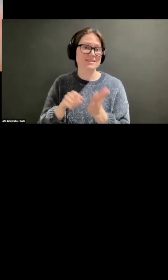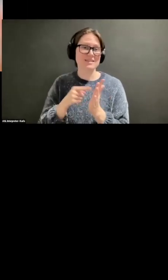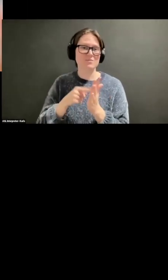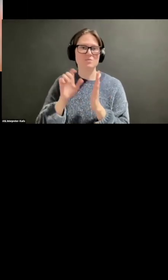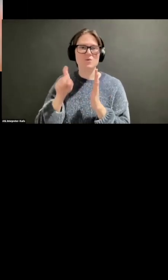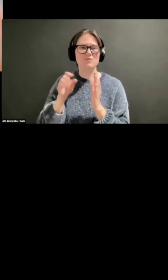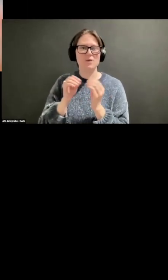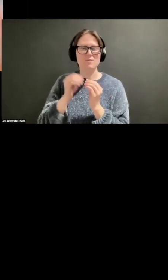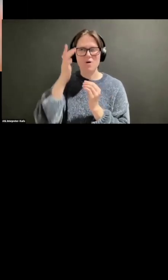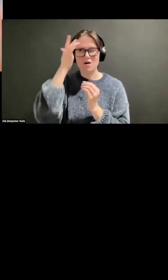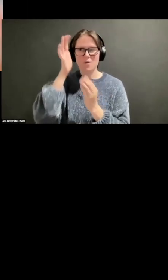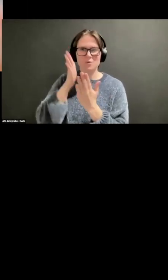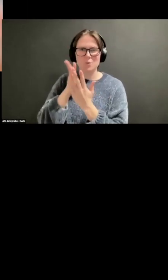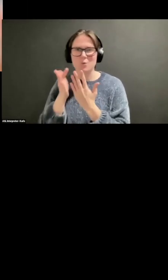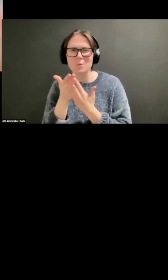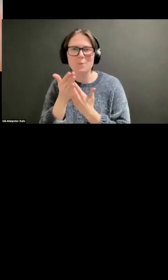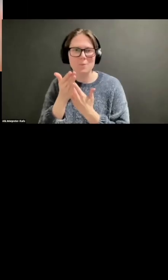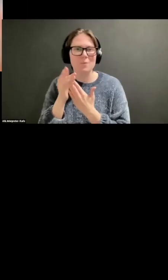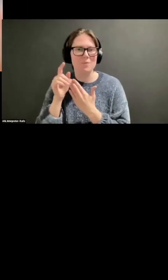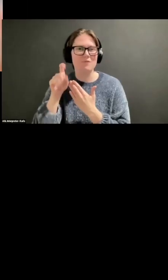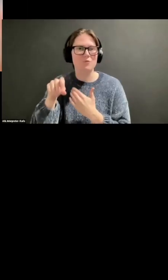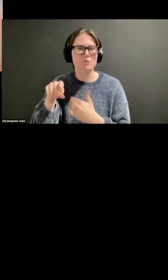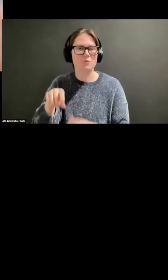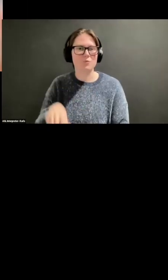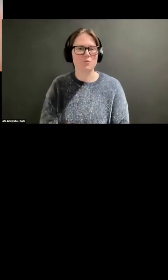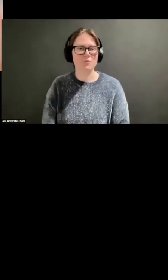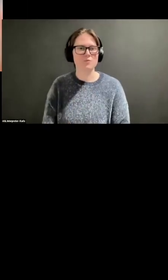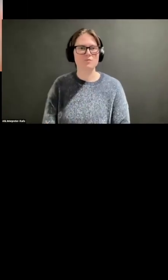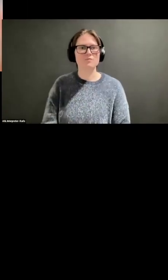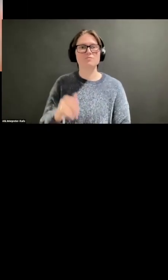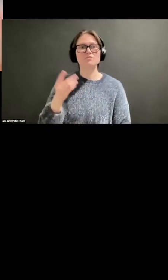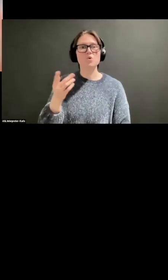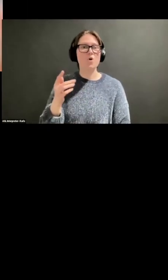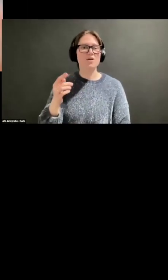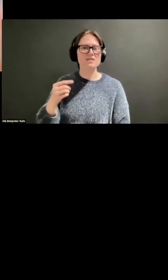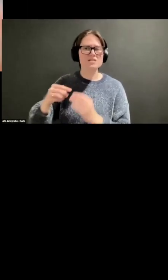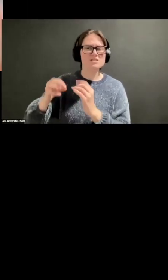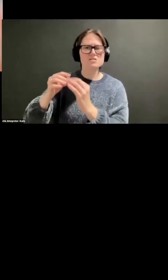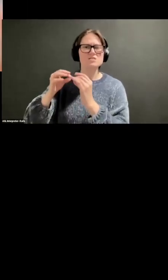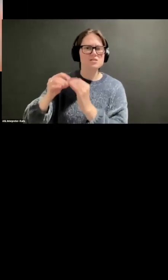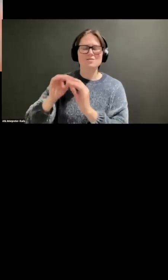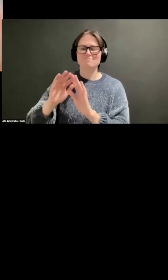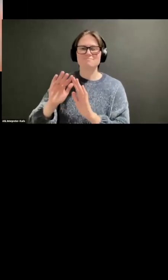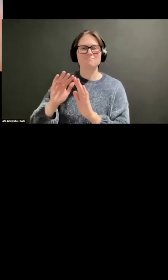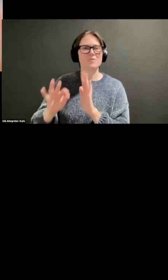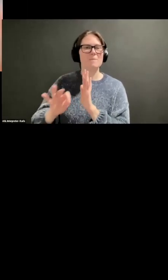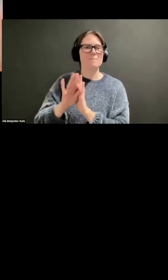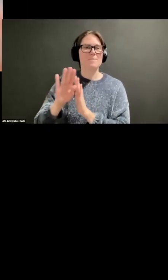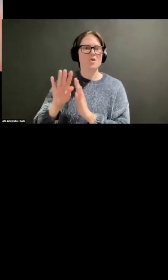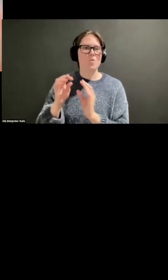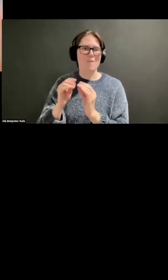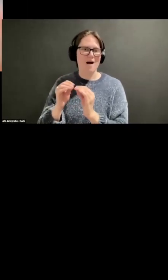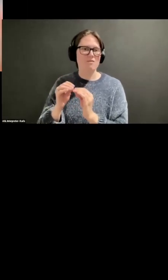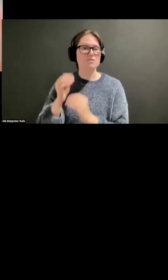know, sometimes you have to be able to choose your battles. Because if your end goal is to build your family